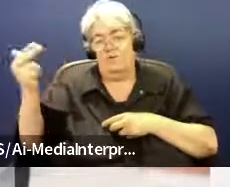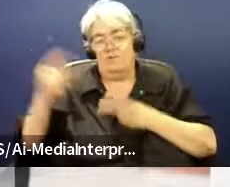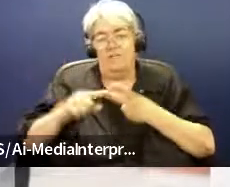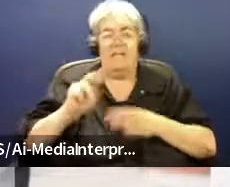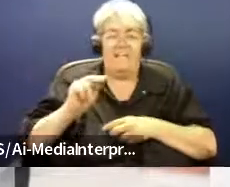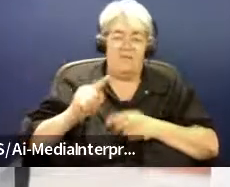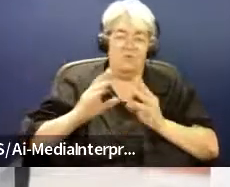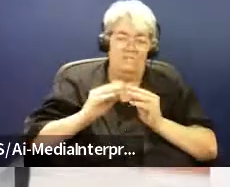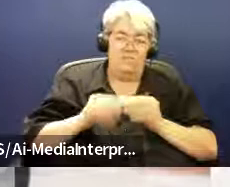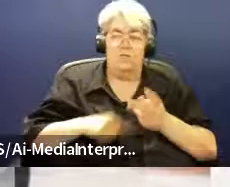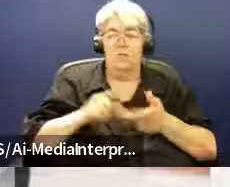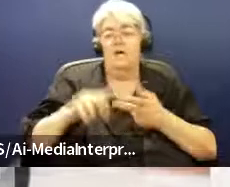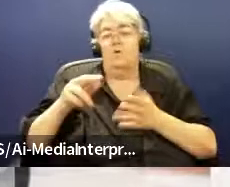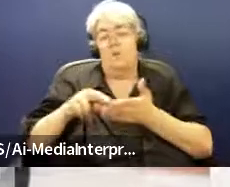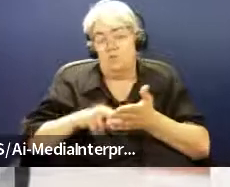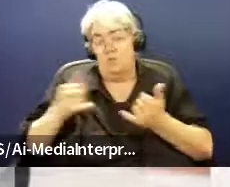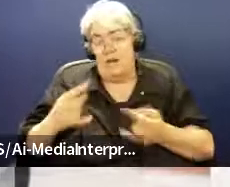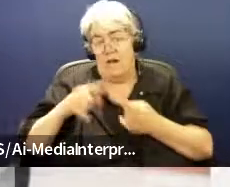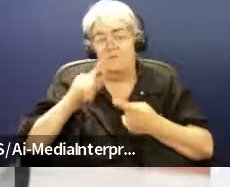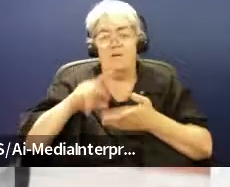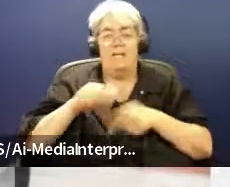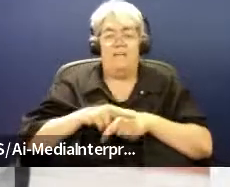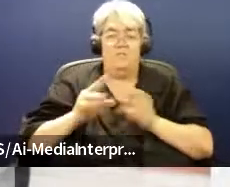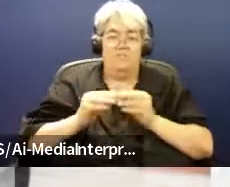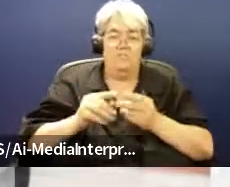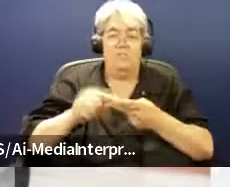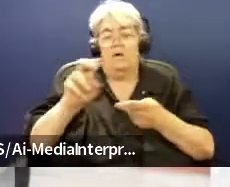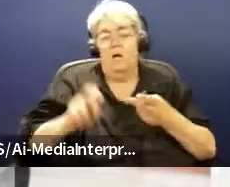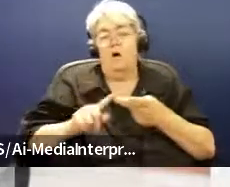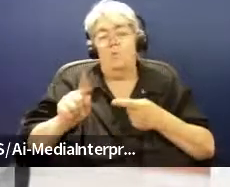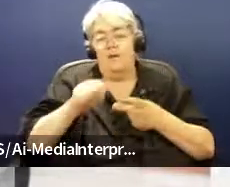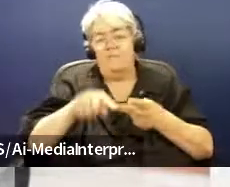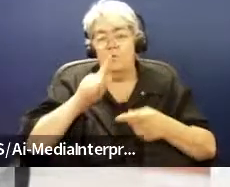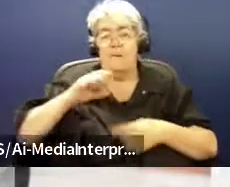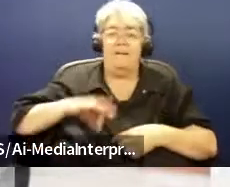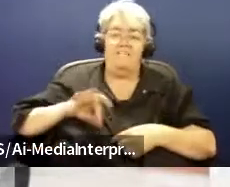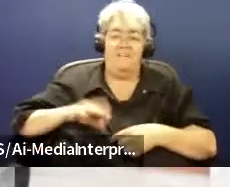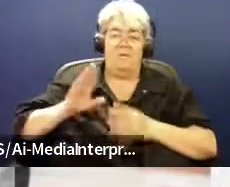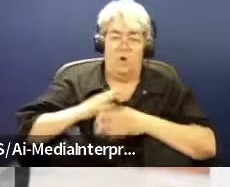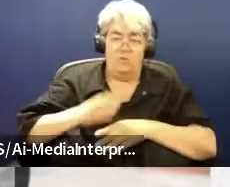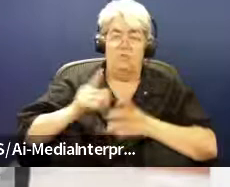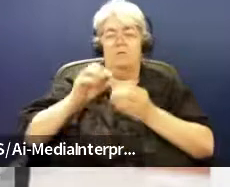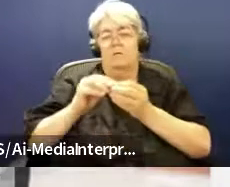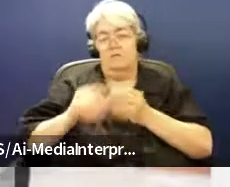so I can arrow up and down.